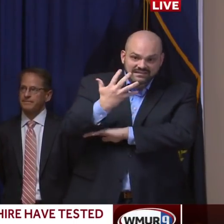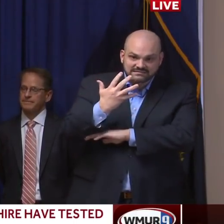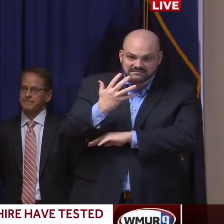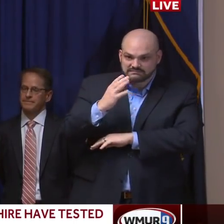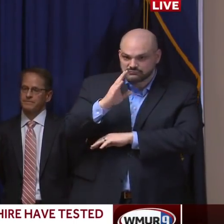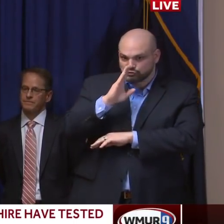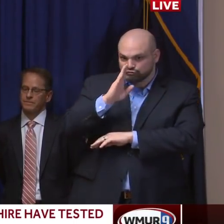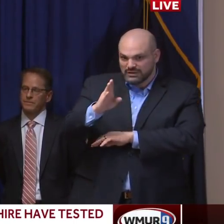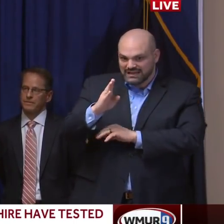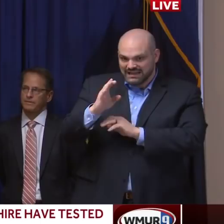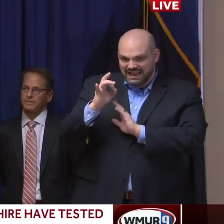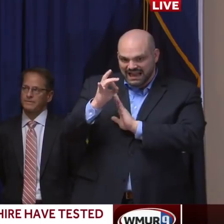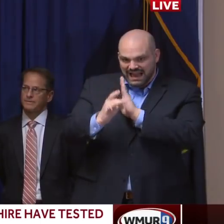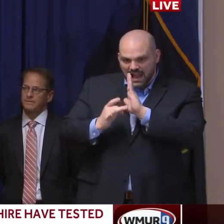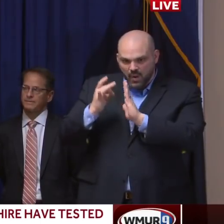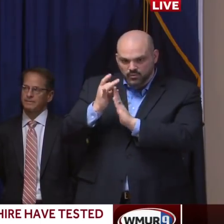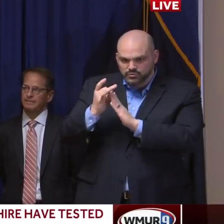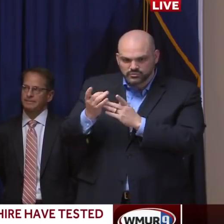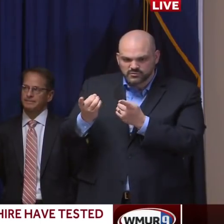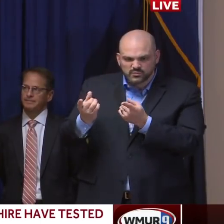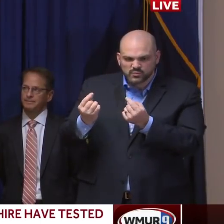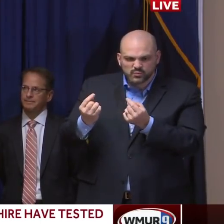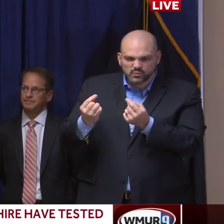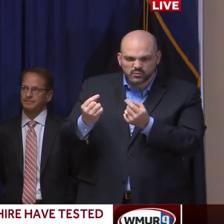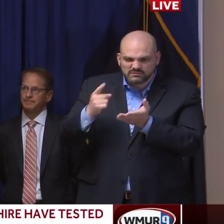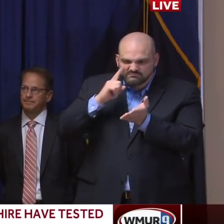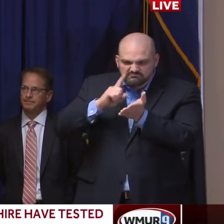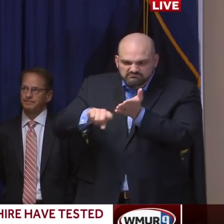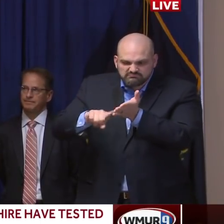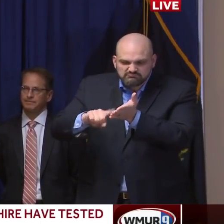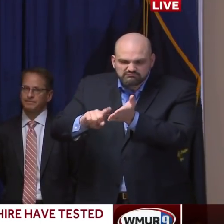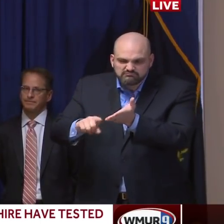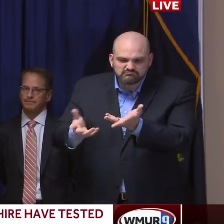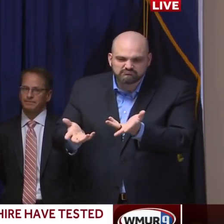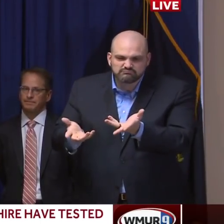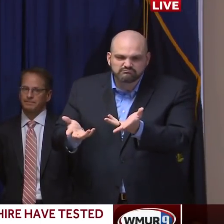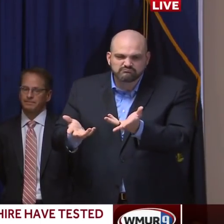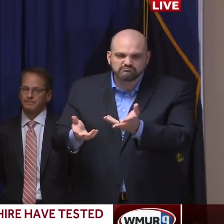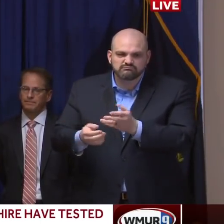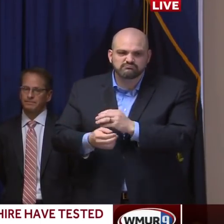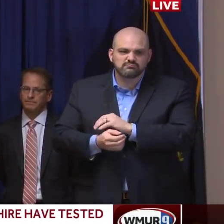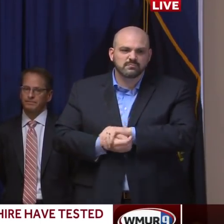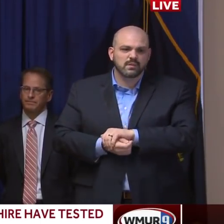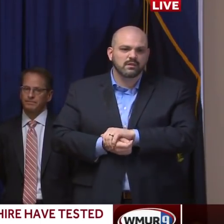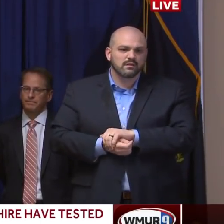SEEMS LIKE A WIDE-FIELD IF IT WAS FIVE DAYS FOR EIGHT HOURS A DAY.